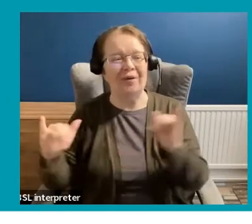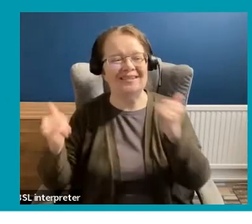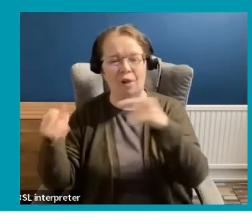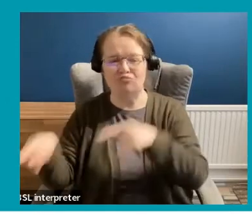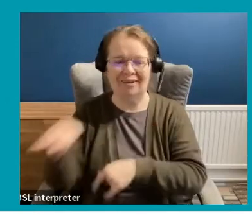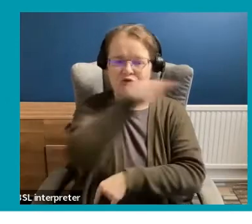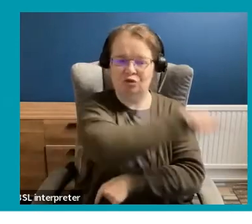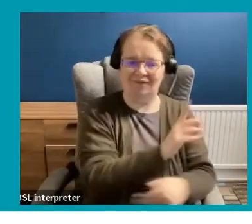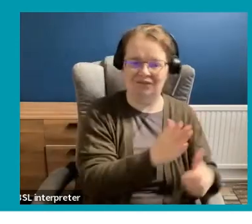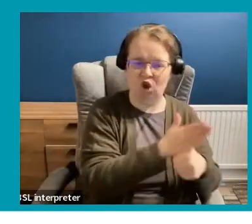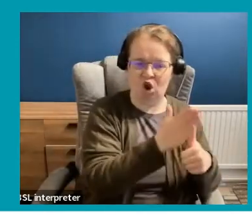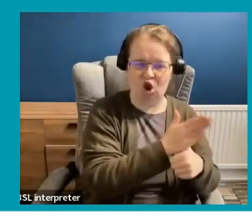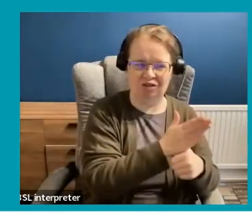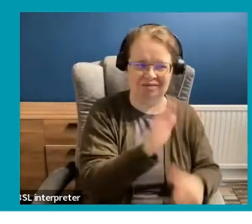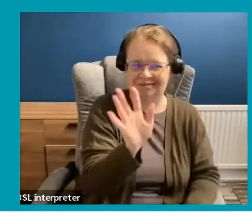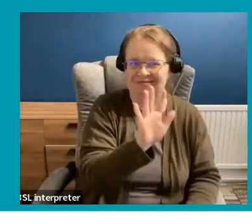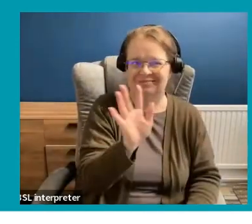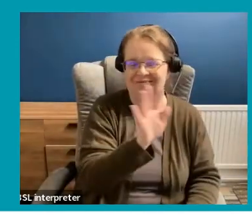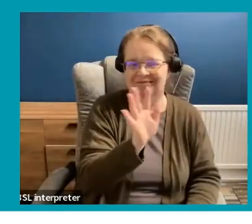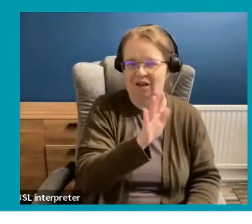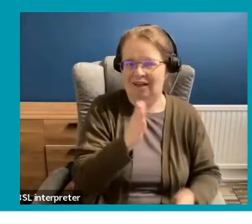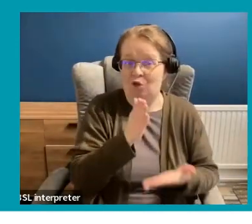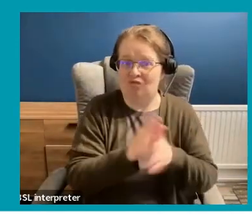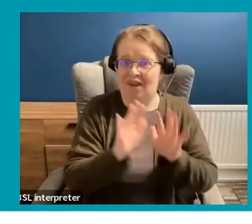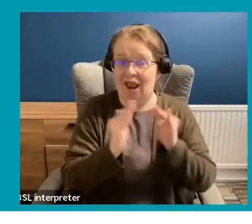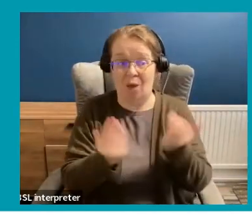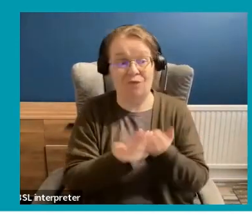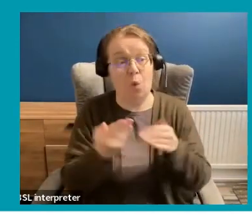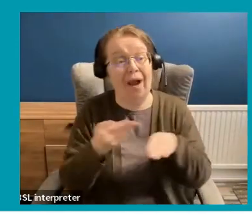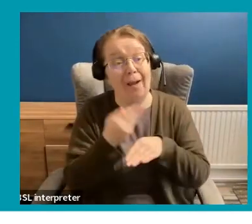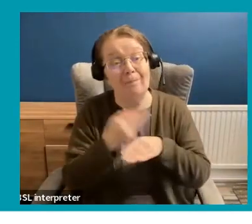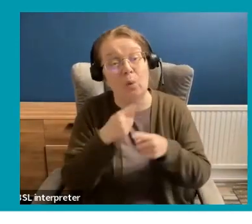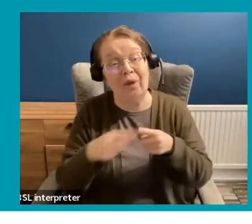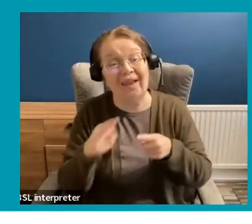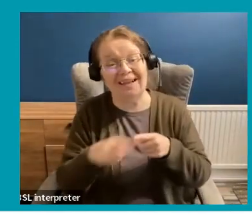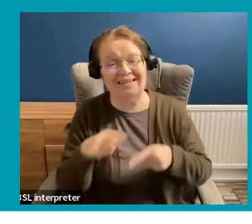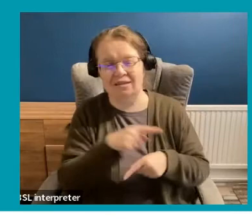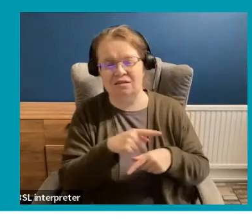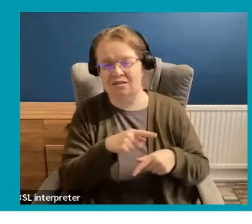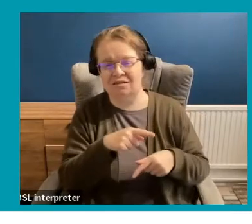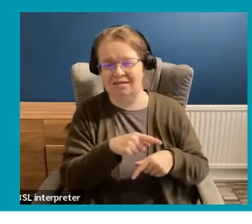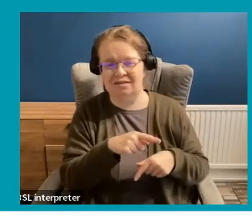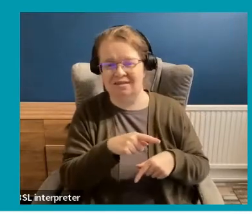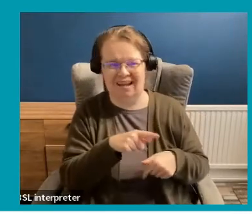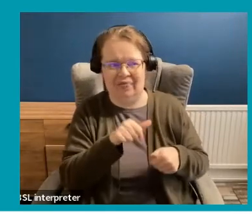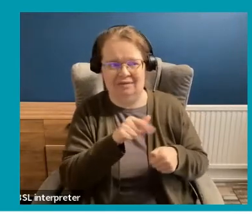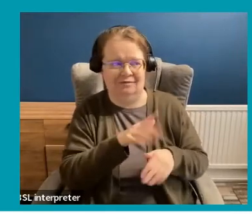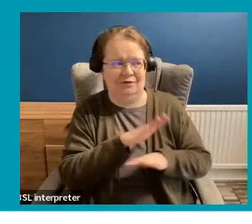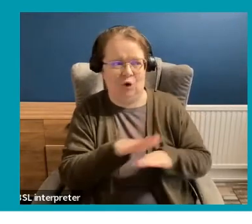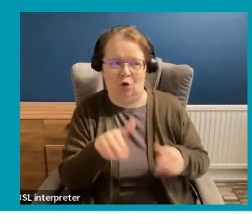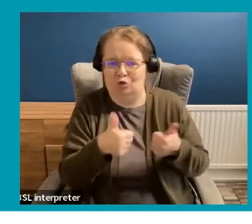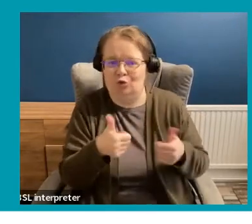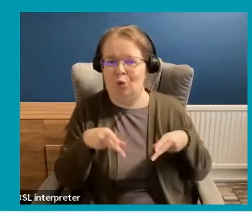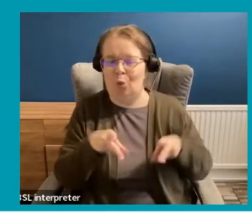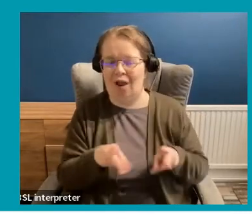The reality for employees it's not a particular inclusive place to work and in my podcast I